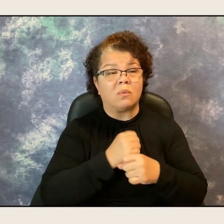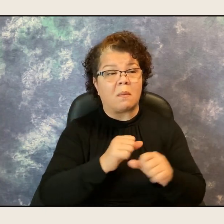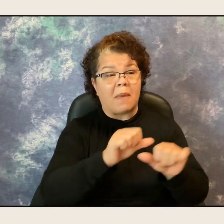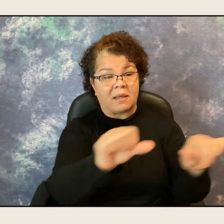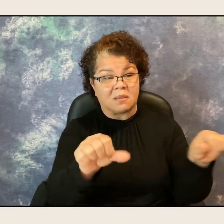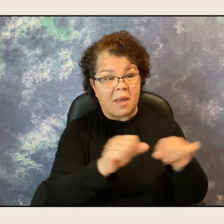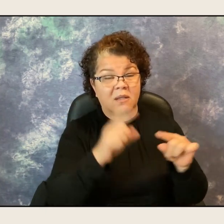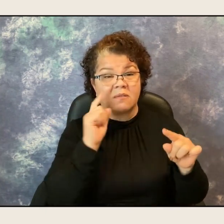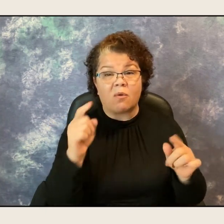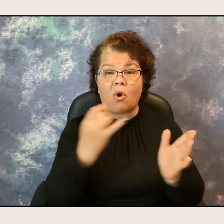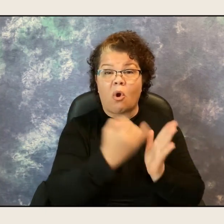Mel talked about this too,